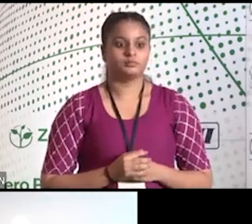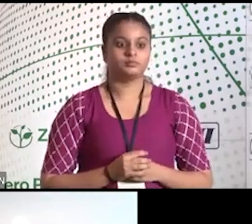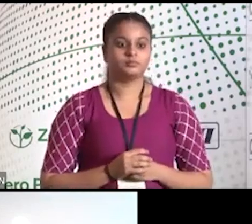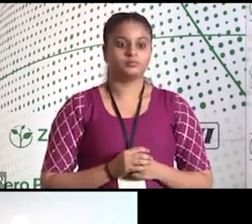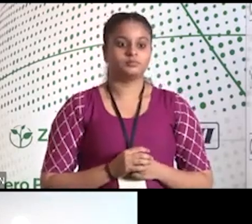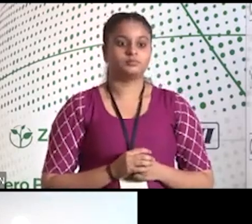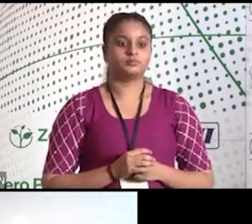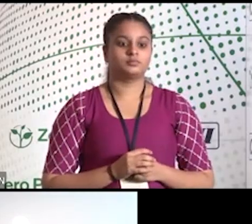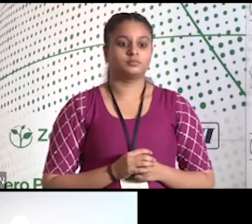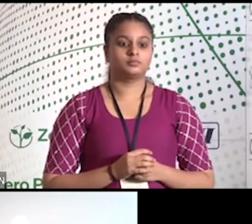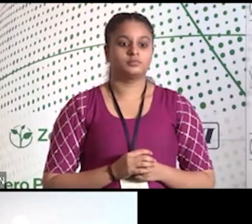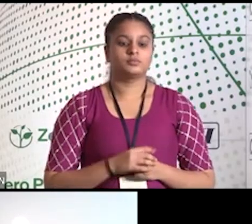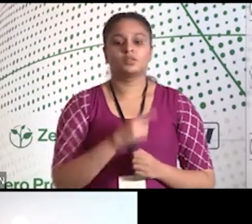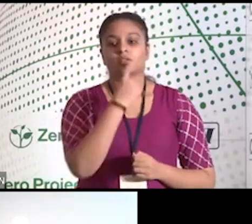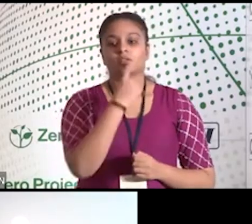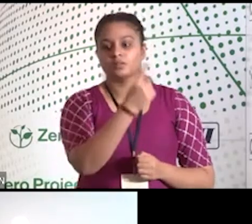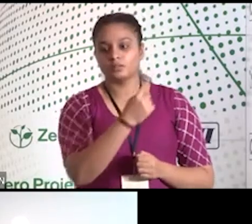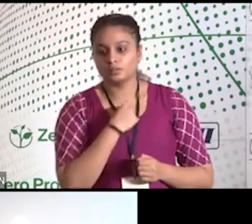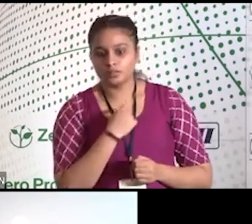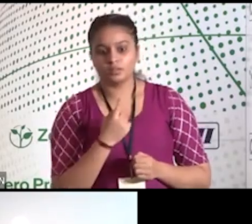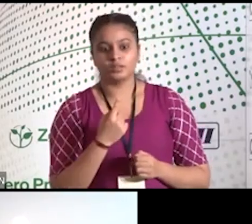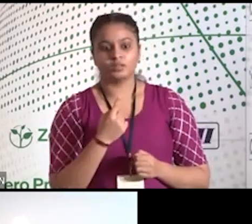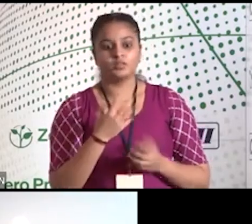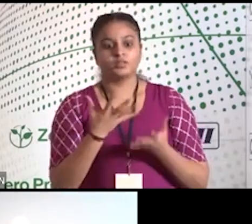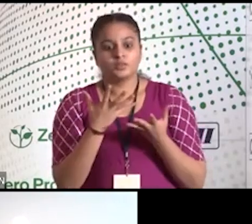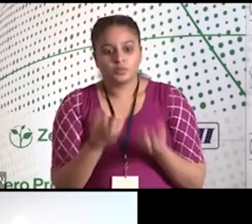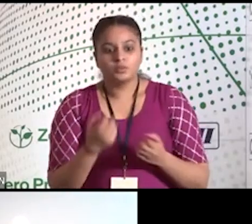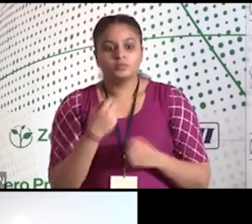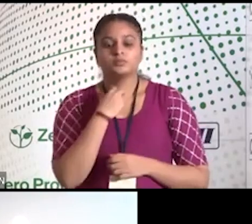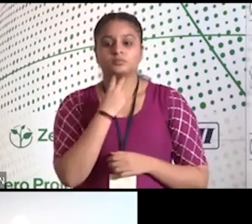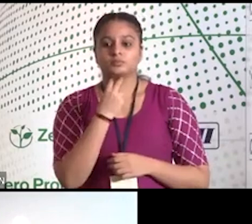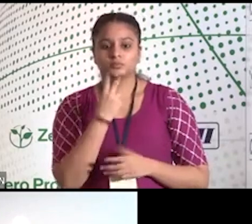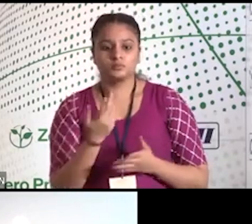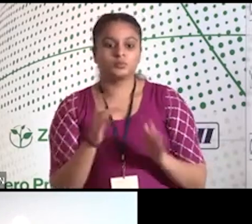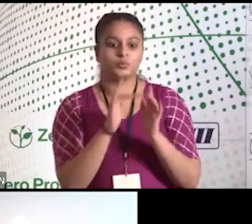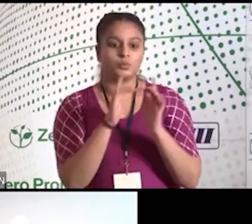so She told me she would like to speak online, Manisha.